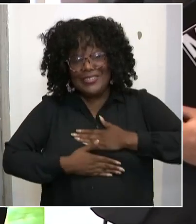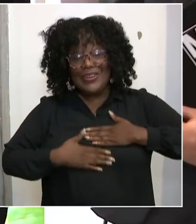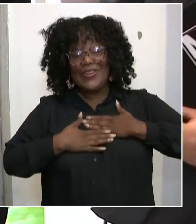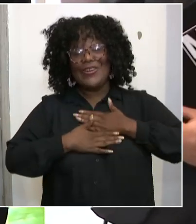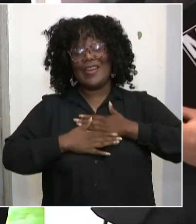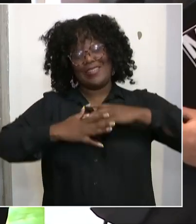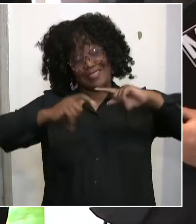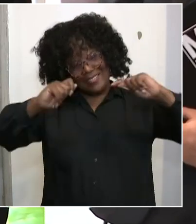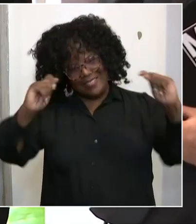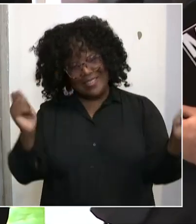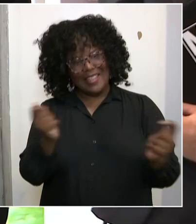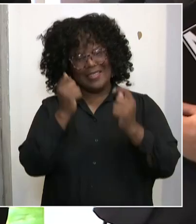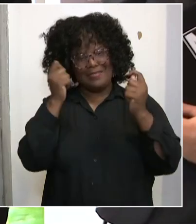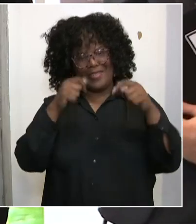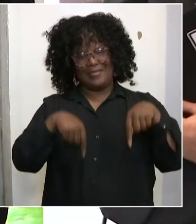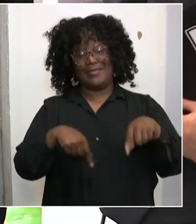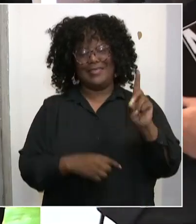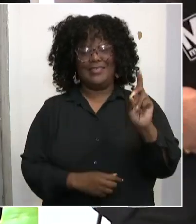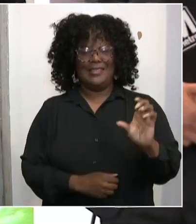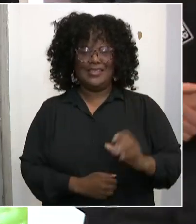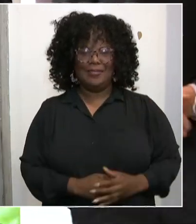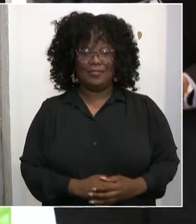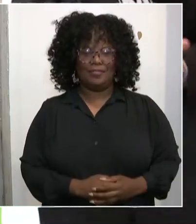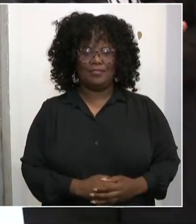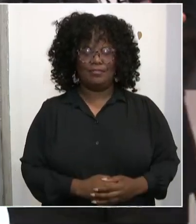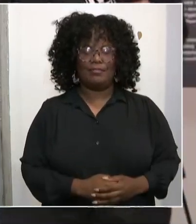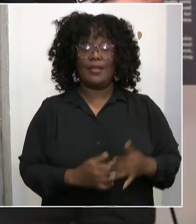and I'll turn it over to Director Foster from OCTME.